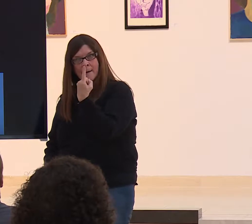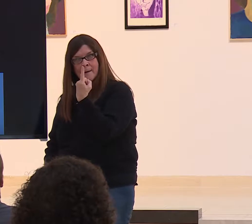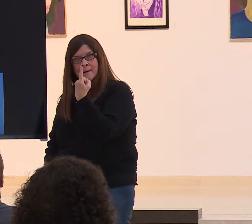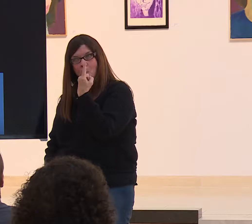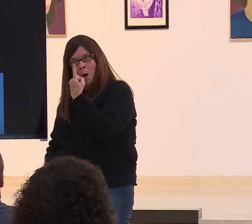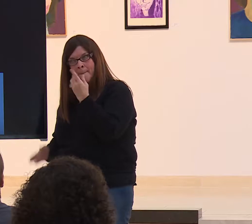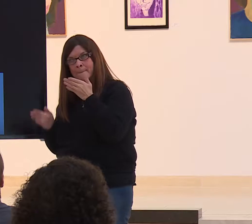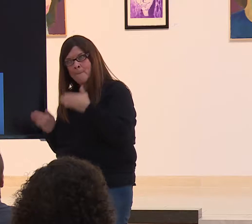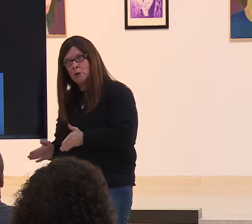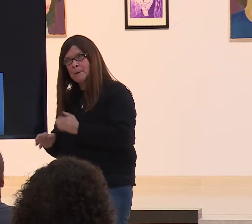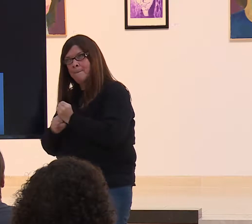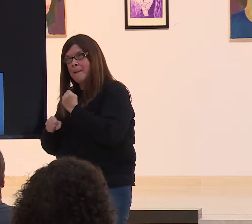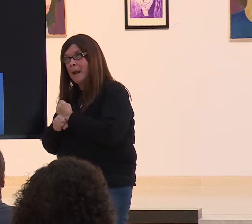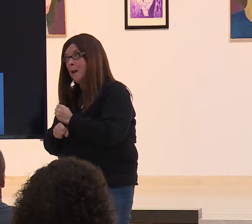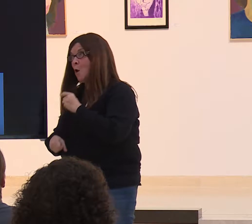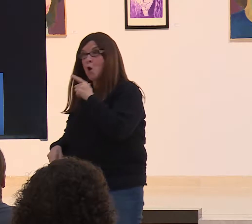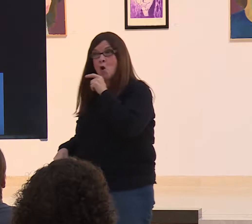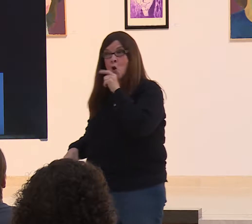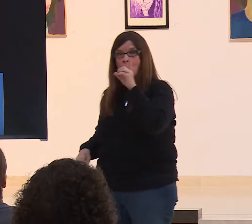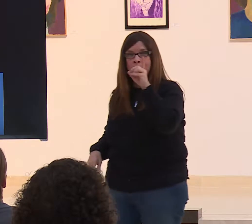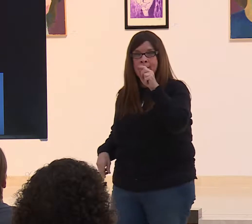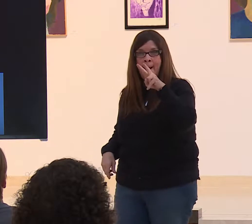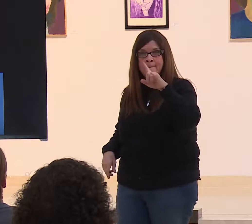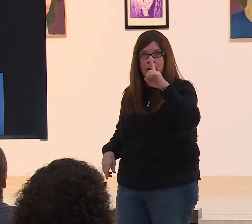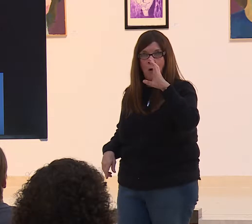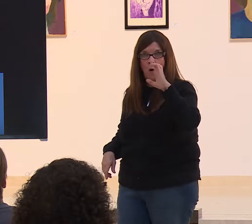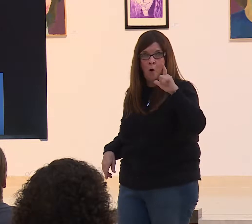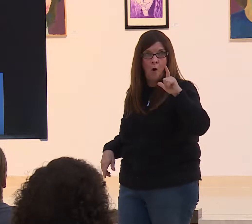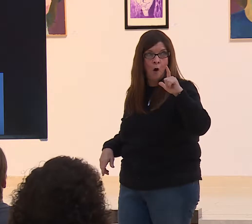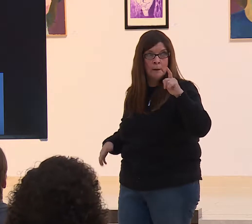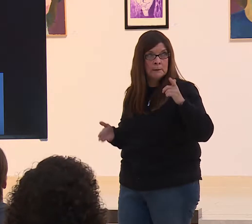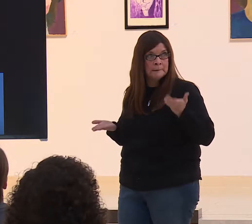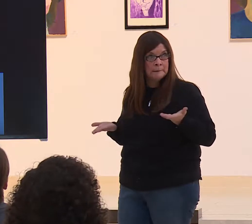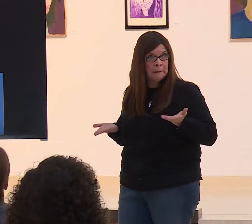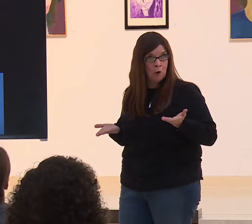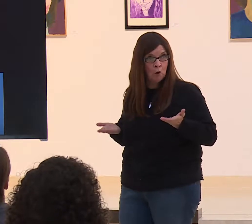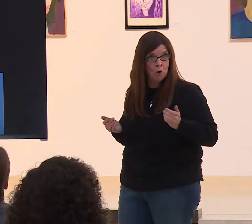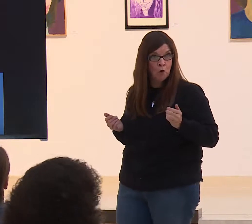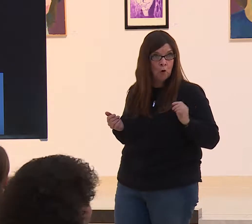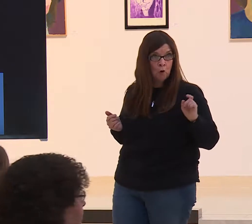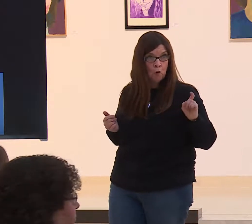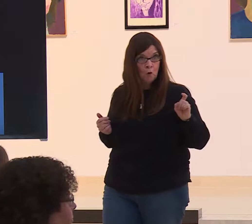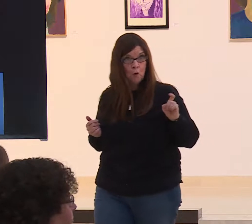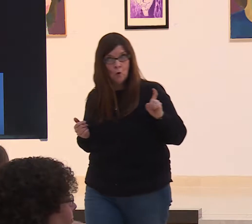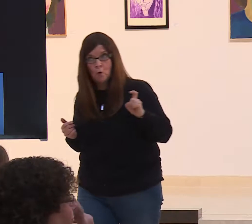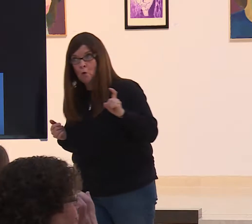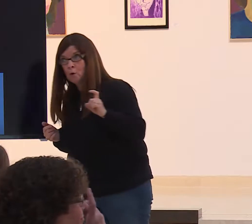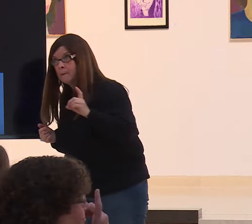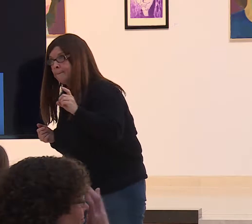and only one person made a piece, and that person is David Call. Are they here?